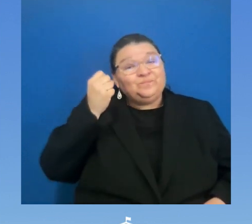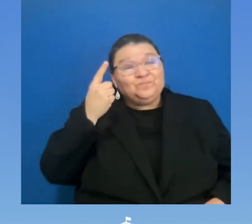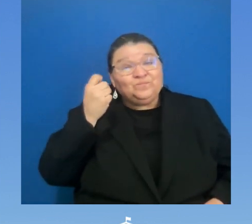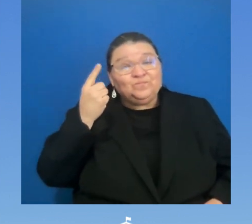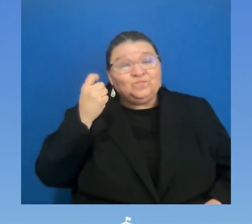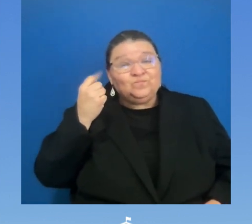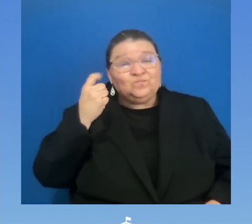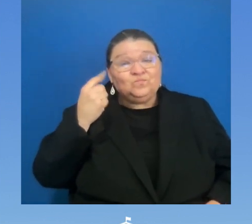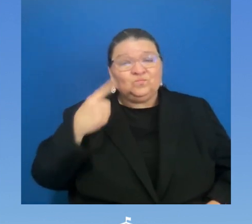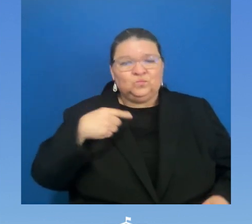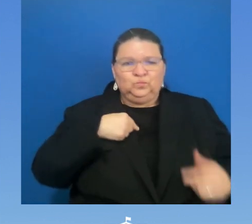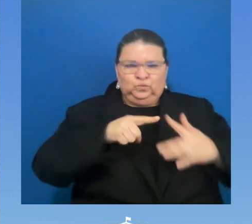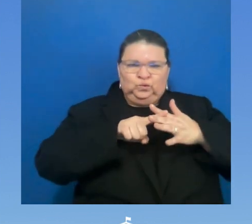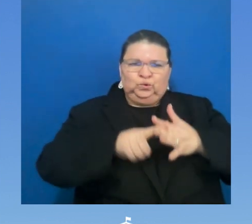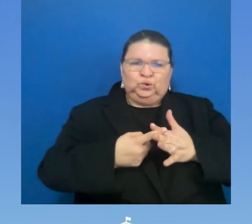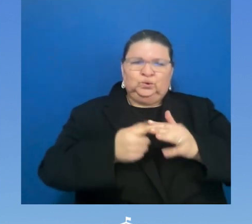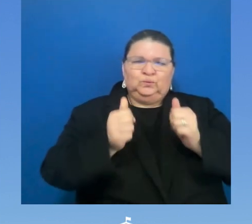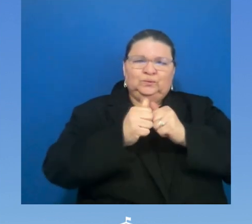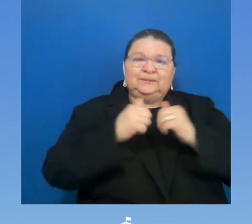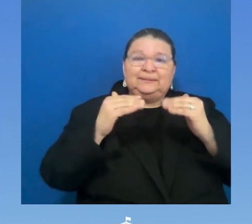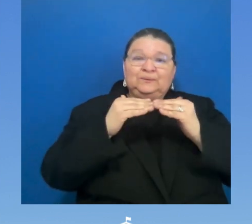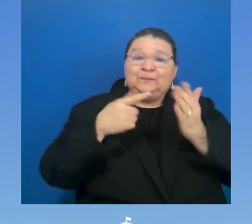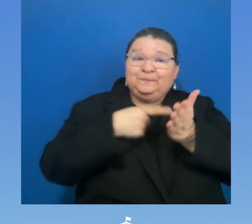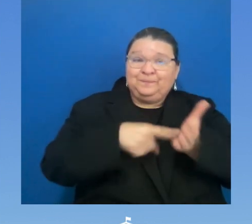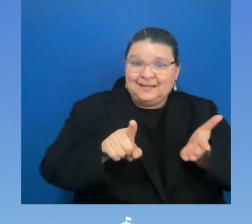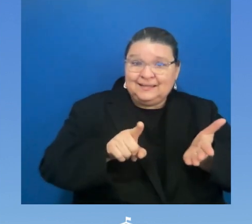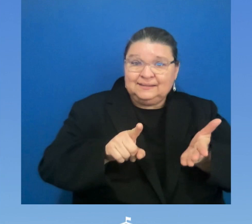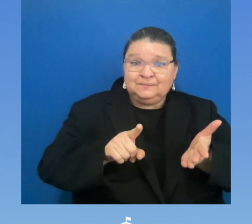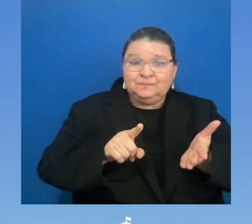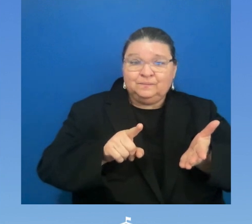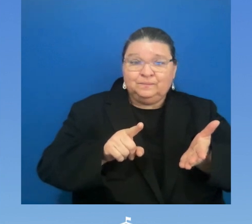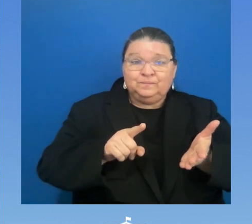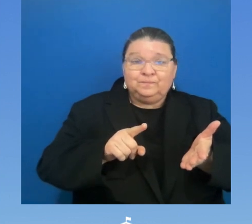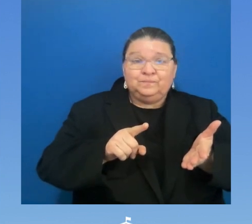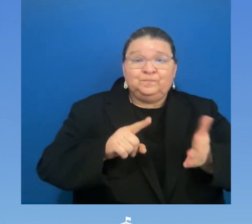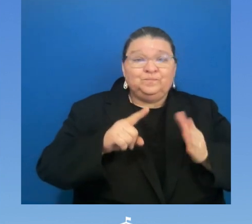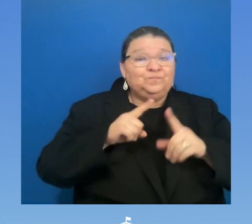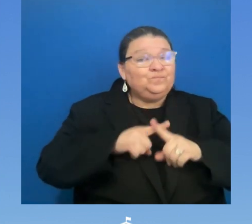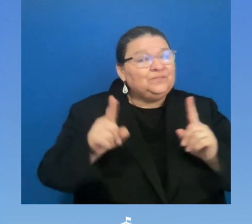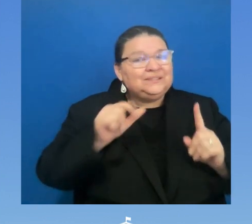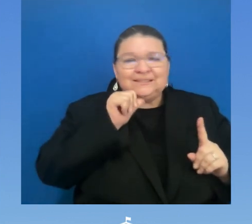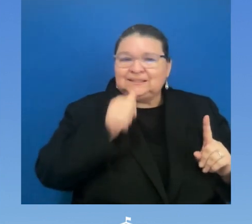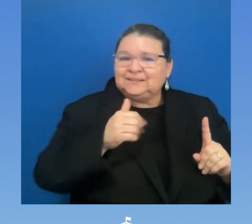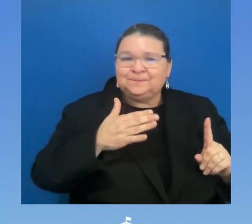I sure as heck didn't end it that way. When I found out how much layoffs